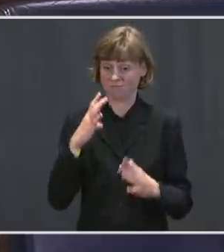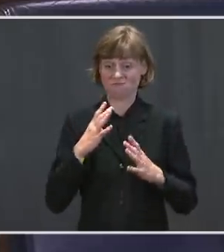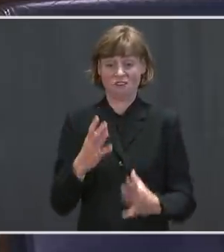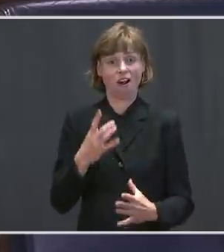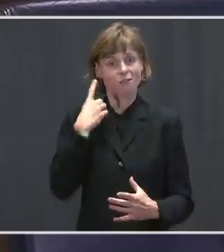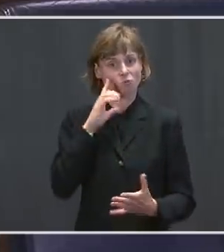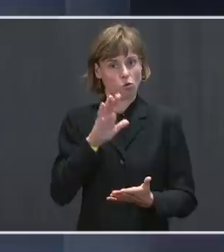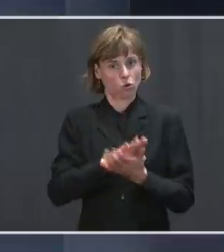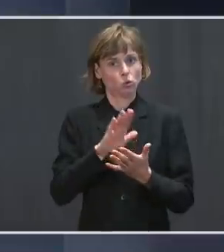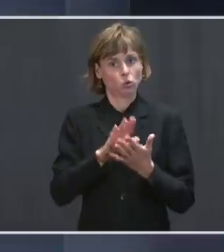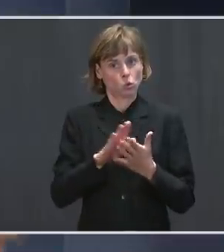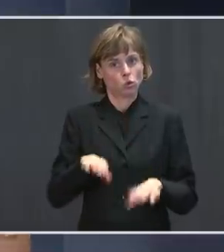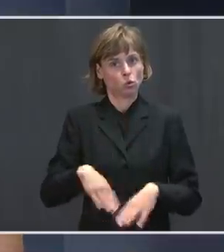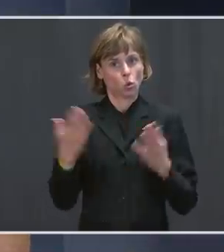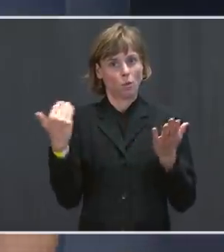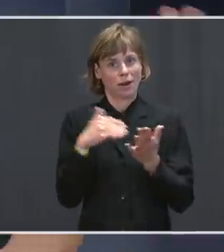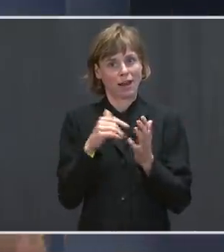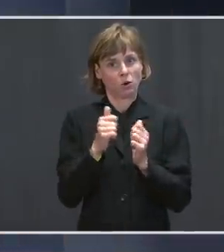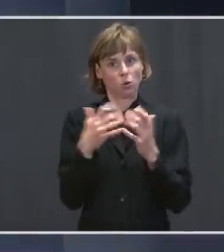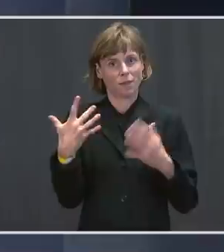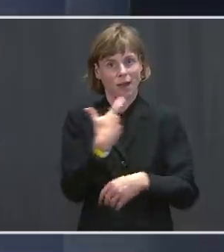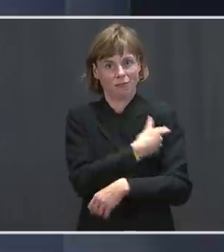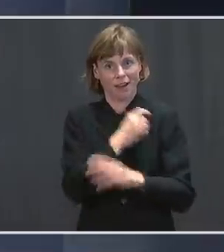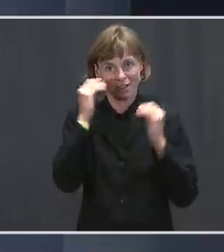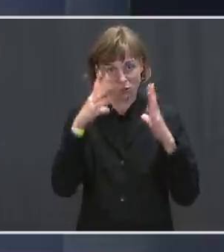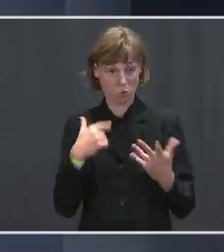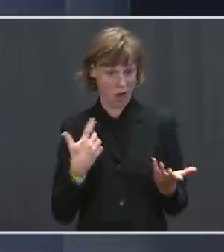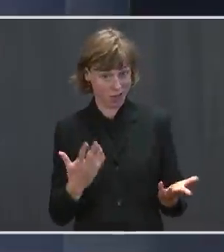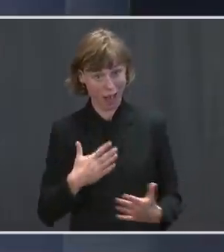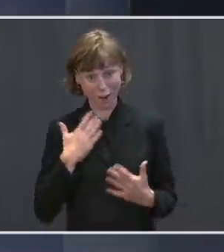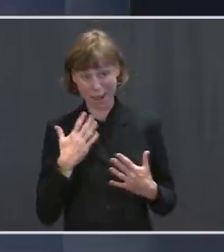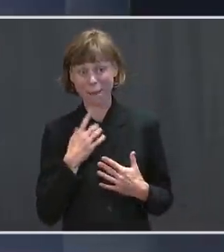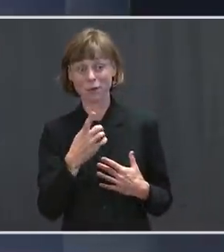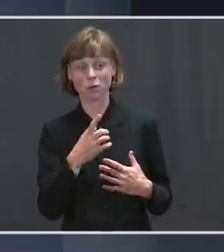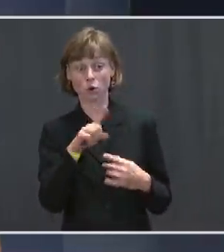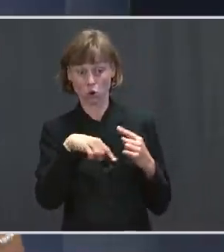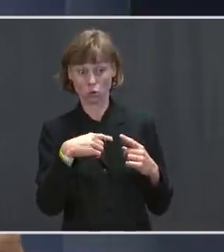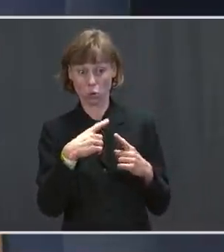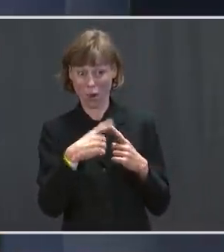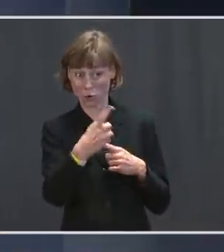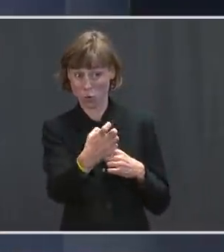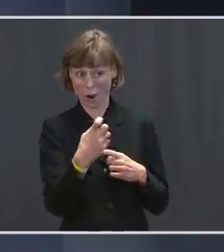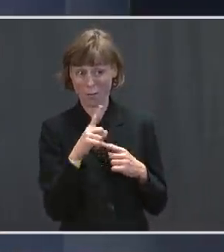Ms. Psaki: Well, I'm happy, I hope you'll come back whenever the guidance comes out. The President has prioritized,